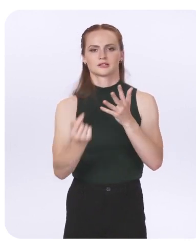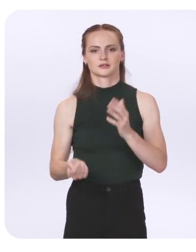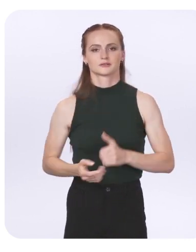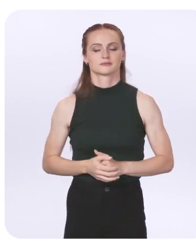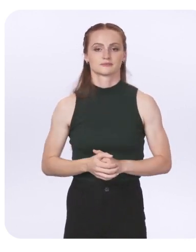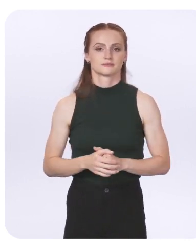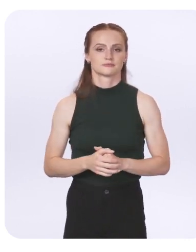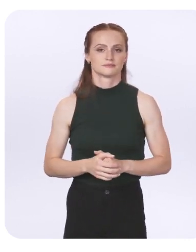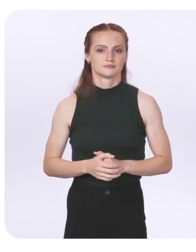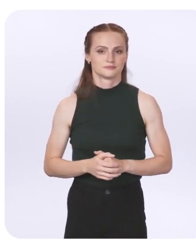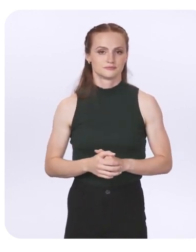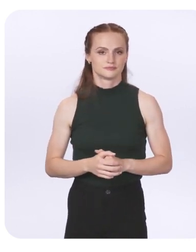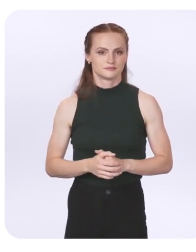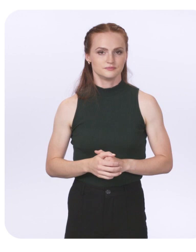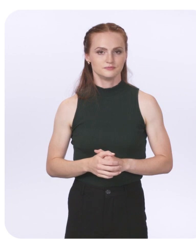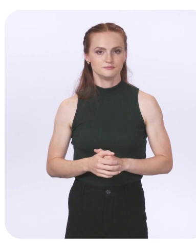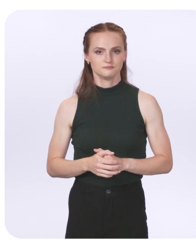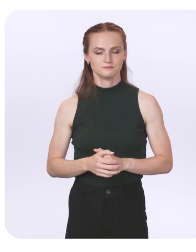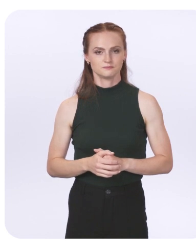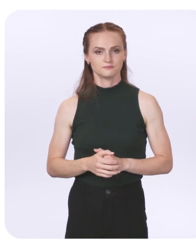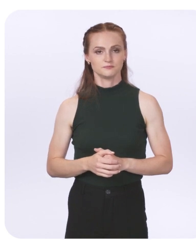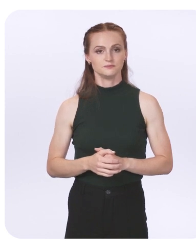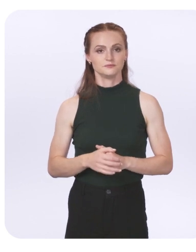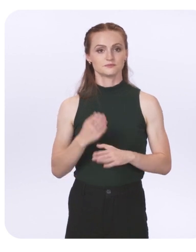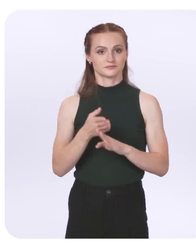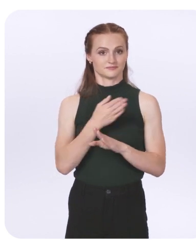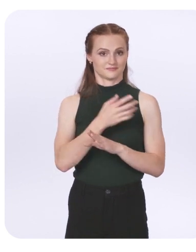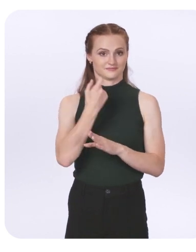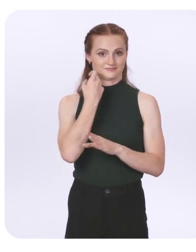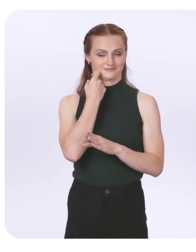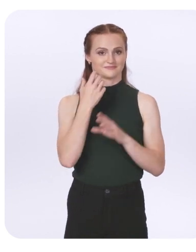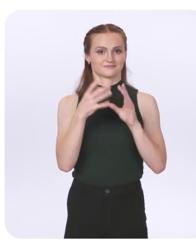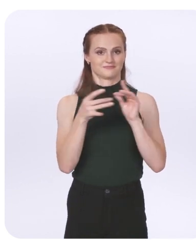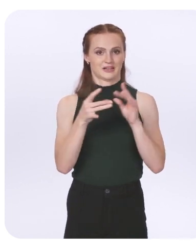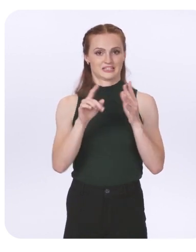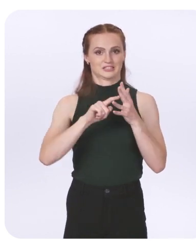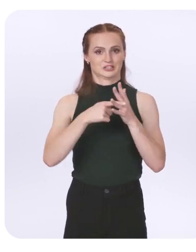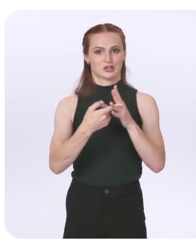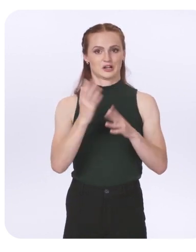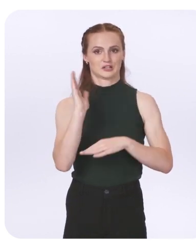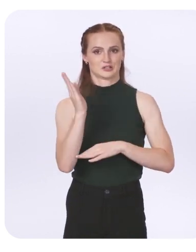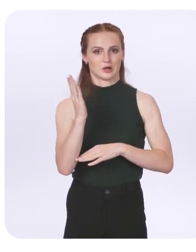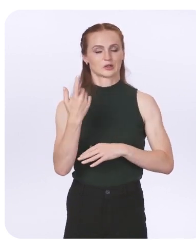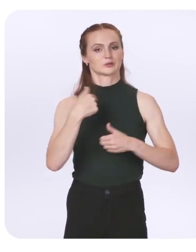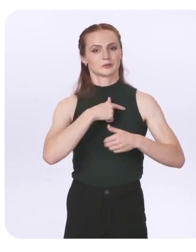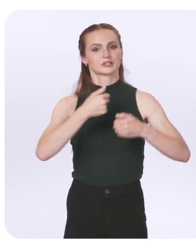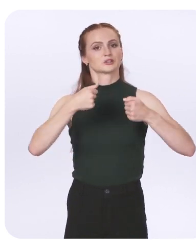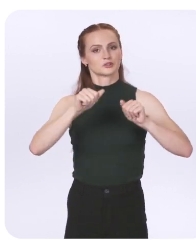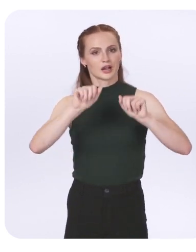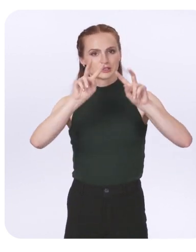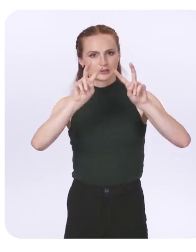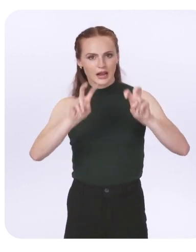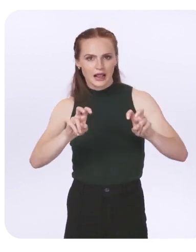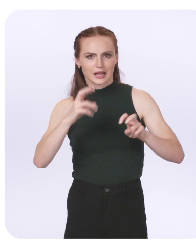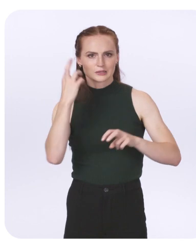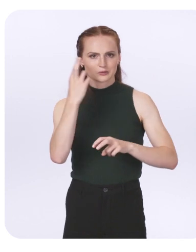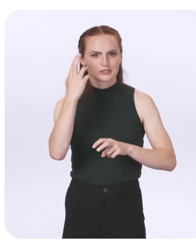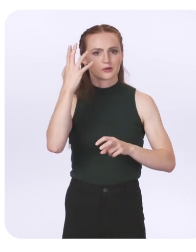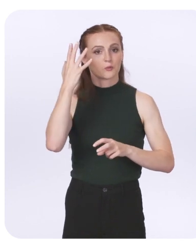I mentioned at the start of this talk that we’d try to analyze the reasons why Breachers has been a successful VR title.